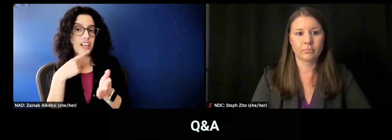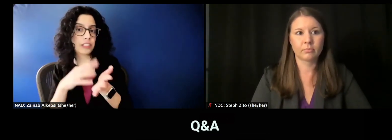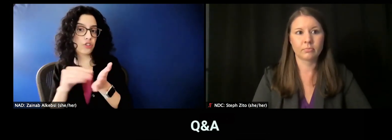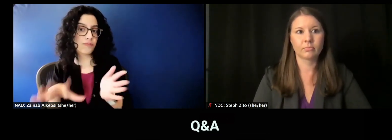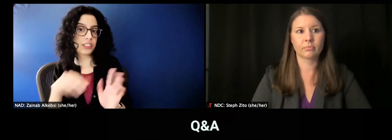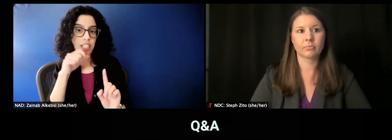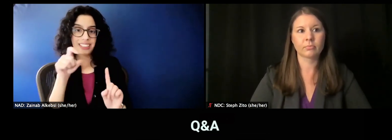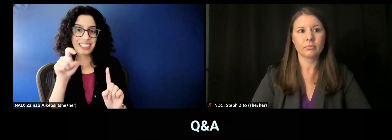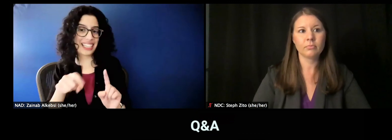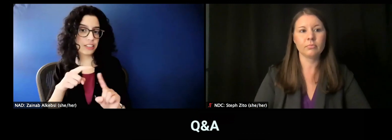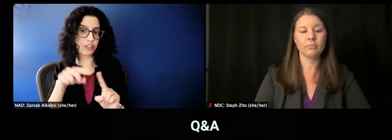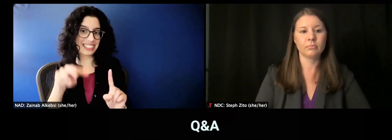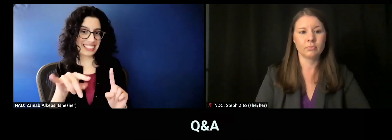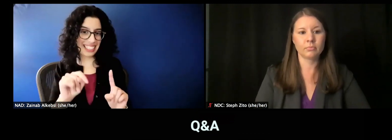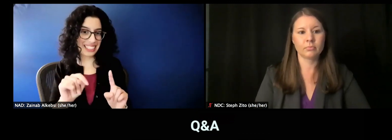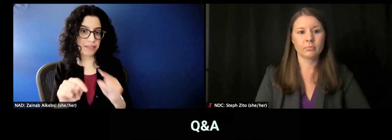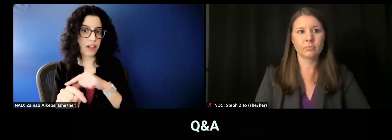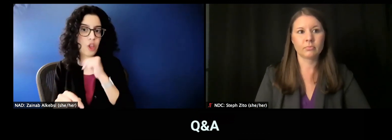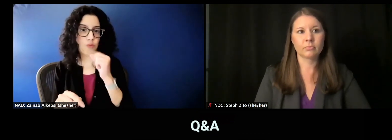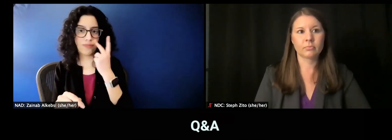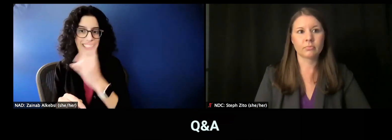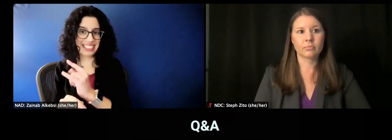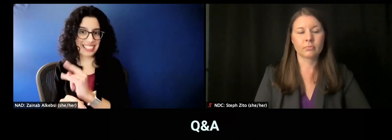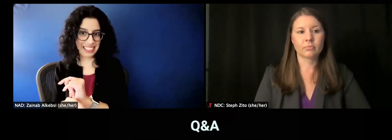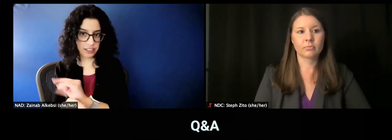if another student does not want to see the captioning, they don't see them.